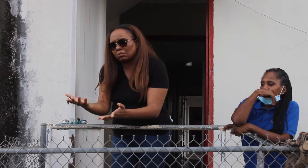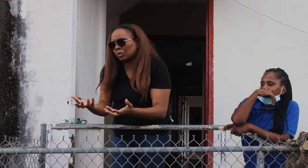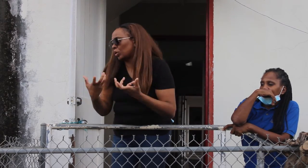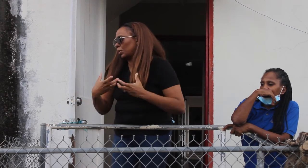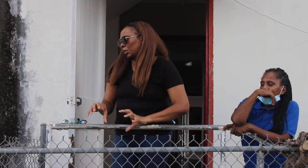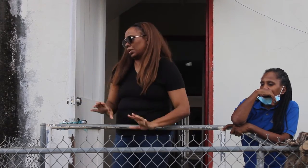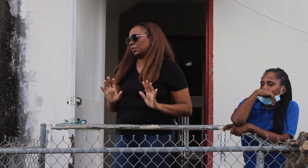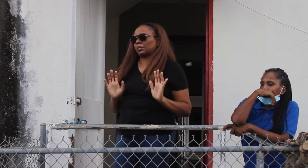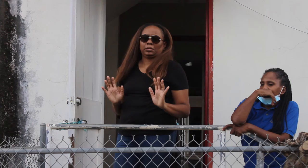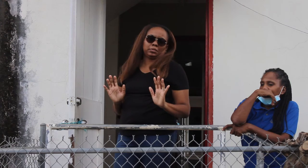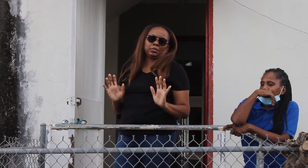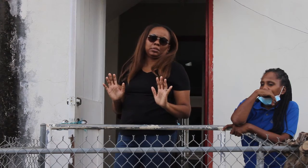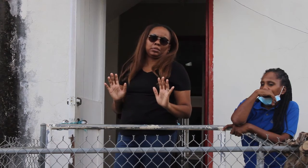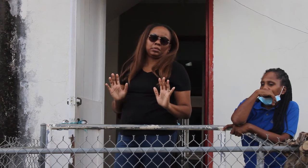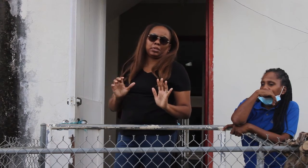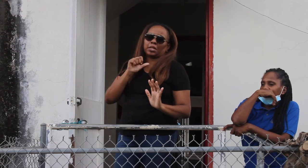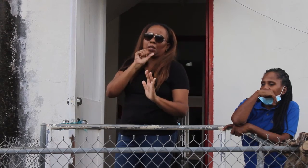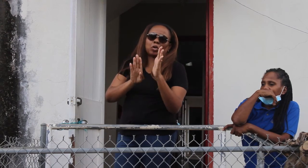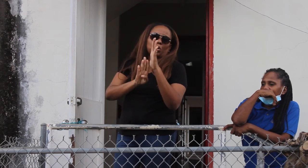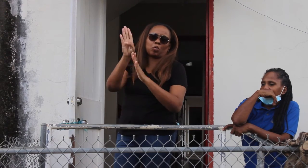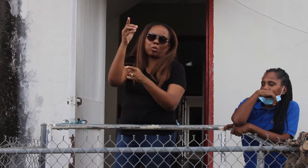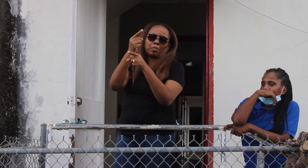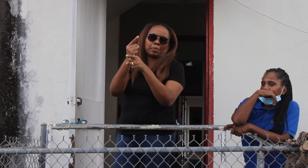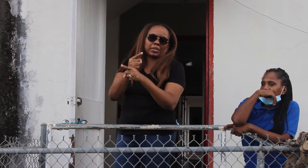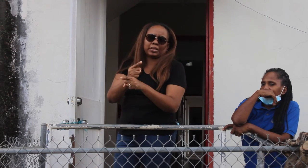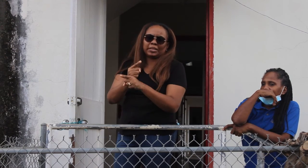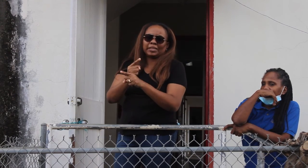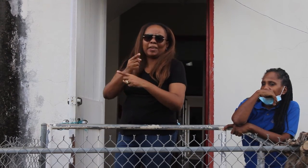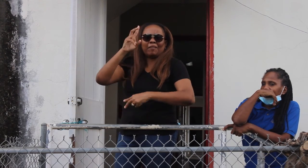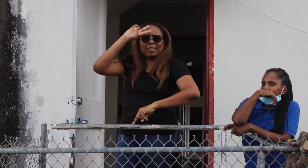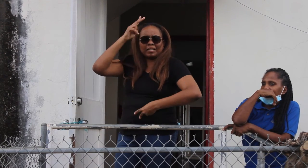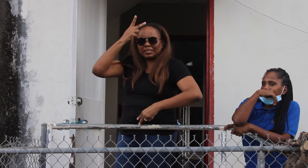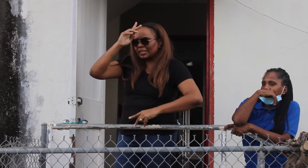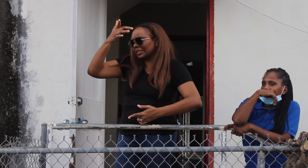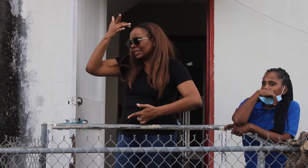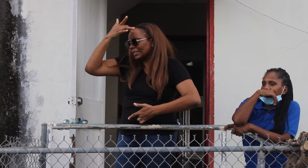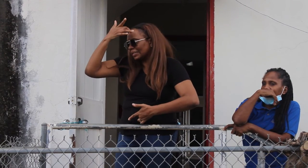that will affect the plants and cause these